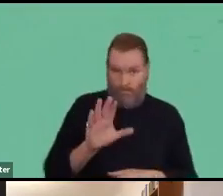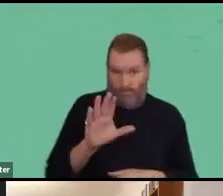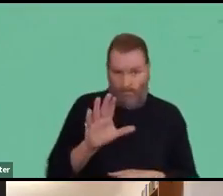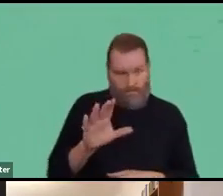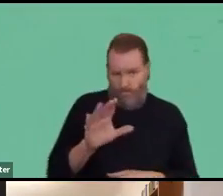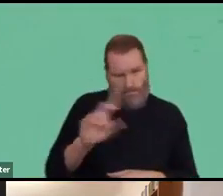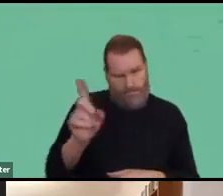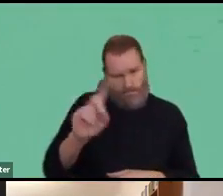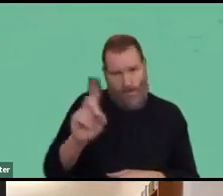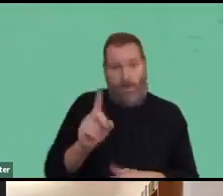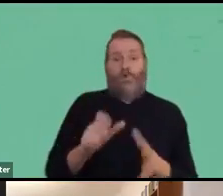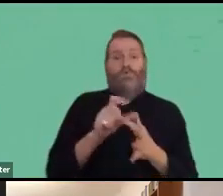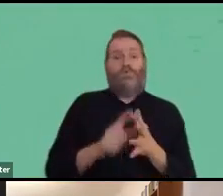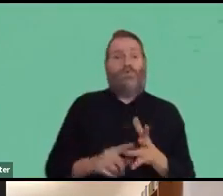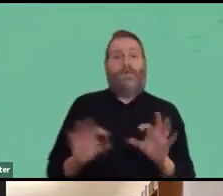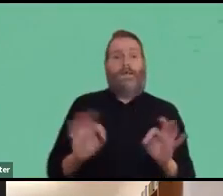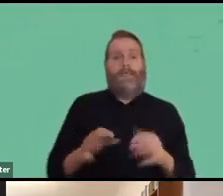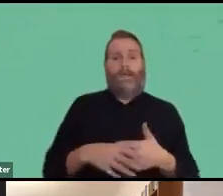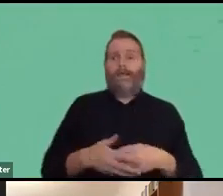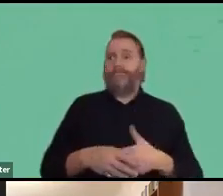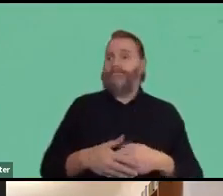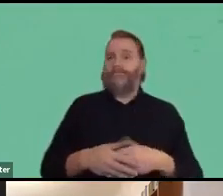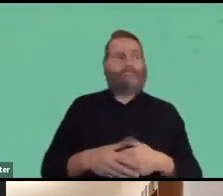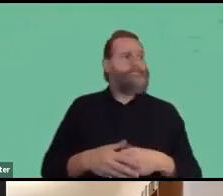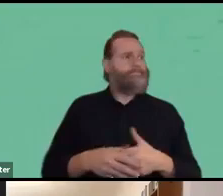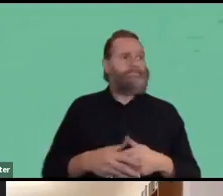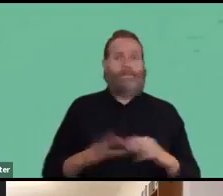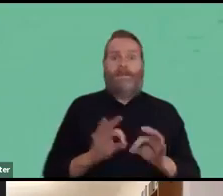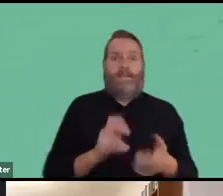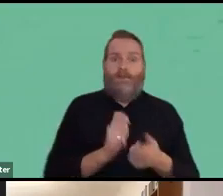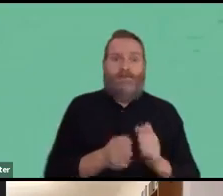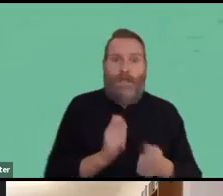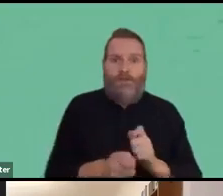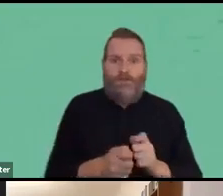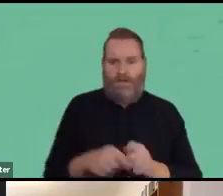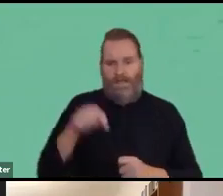doing nothing doesn't change anything does it so this is just the start and I think the fact that